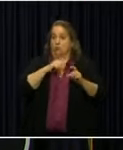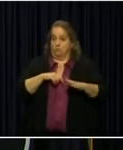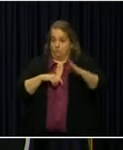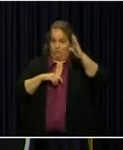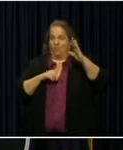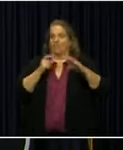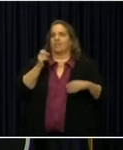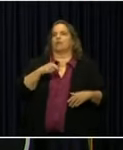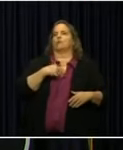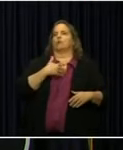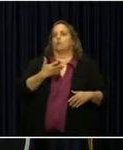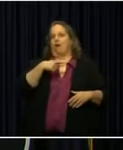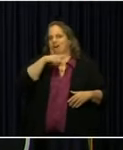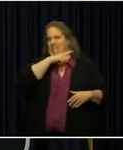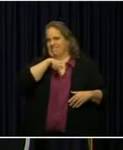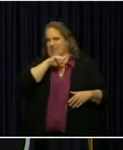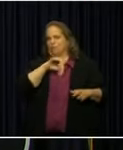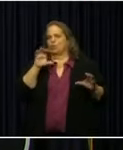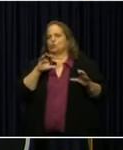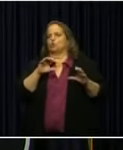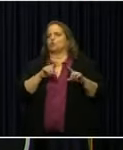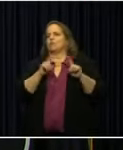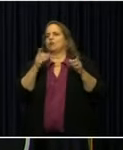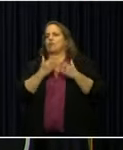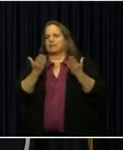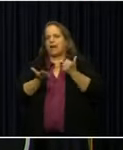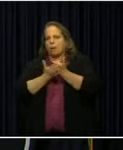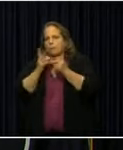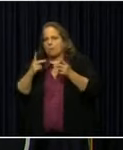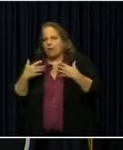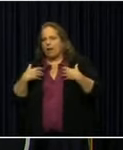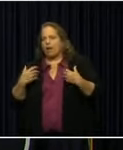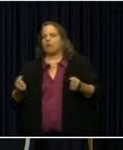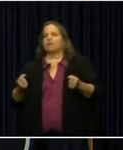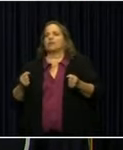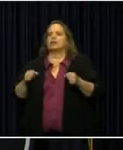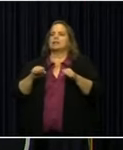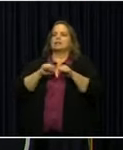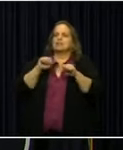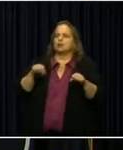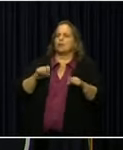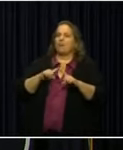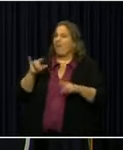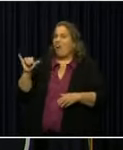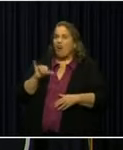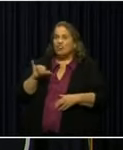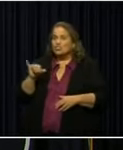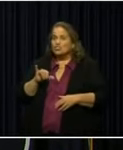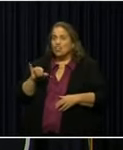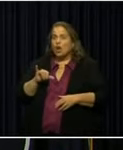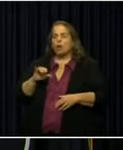IT'S NOT JUST GOING TO BE A KENTUCKY PUBLIC HEALTH AND OUR PUBLIC HEALTH DEPARTMENT'S JOBS AROUND THE COMMONWEALTH.